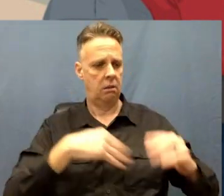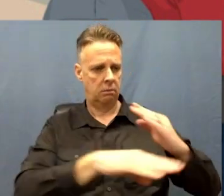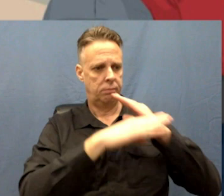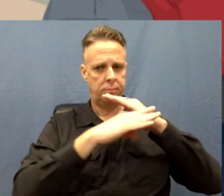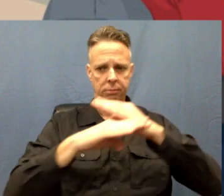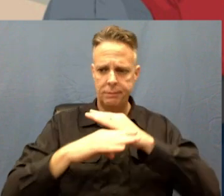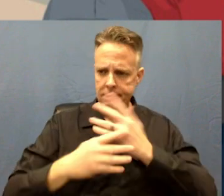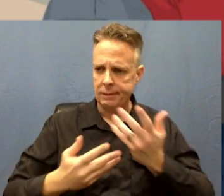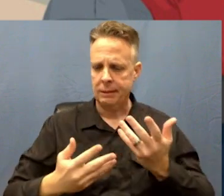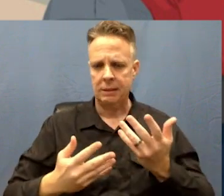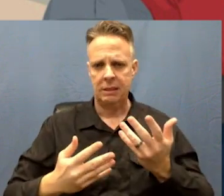LIKE OTHERS IN OUR COMMUNITY. BUT I'M NEVER SAT WITH MY